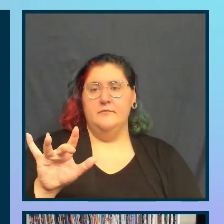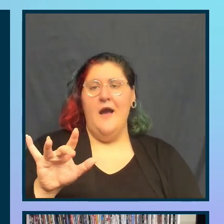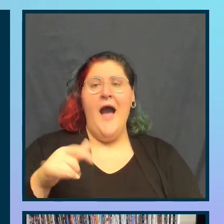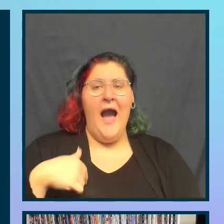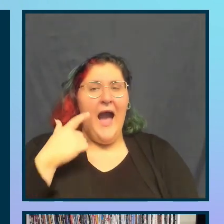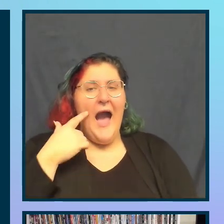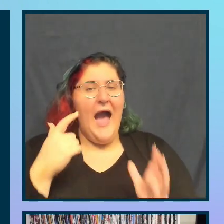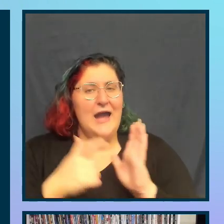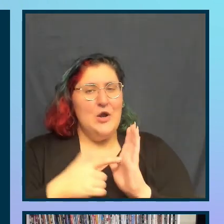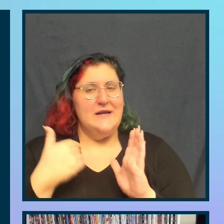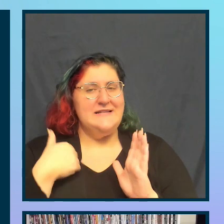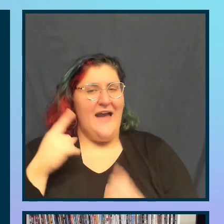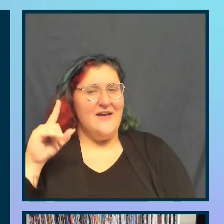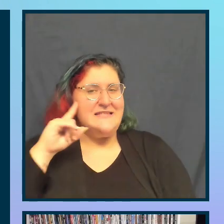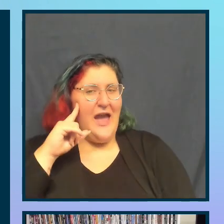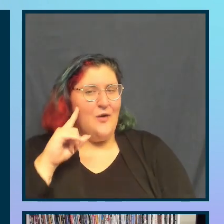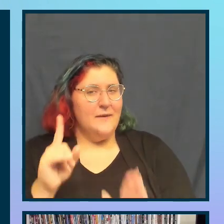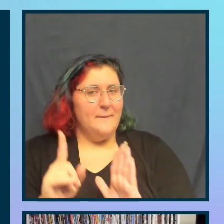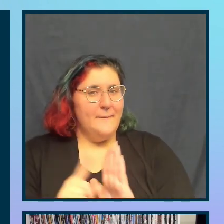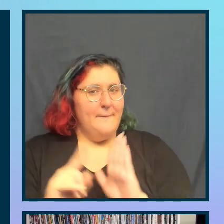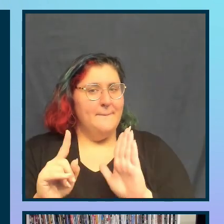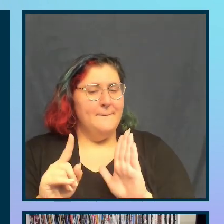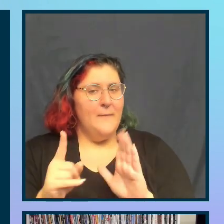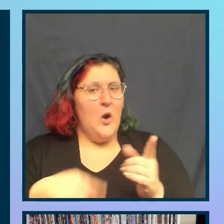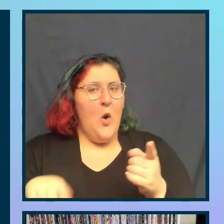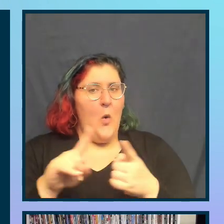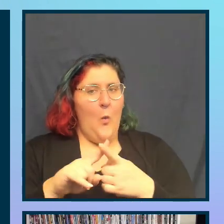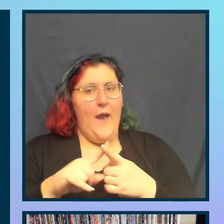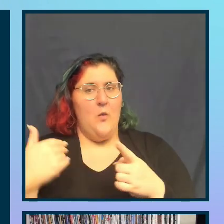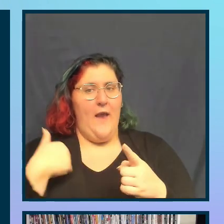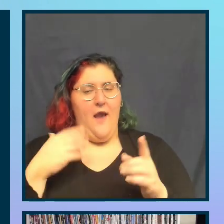when the control came into focus by the screen reader. So nothing more was indicated